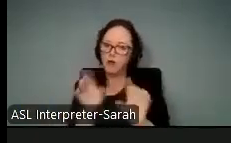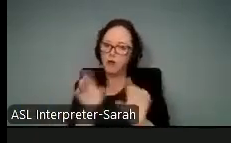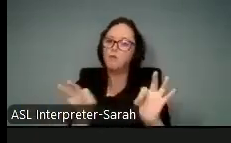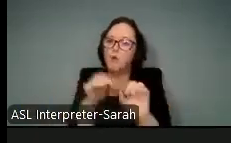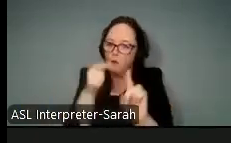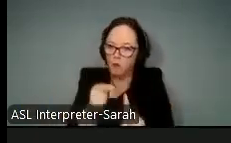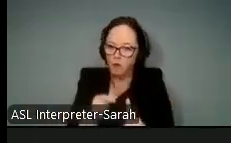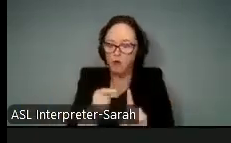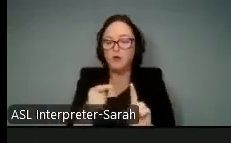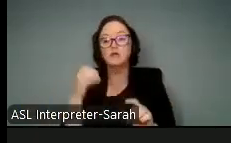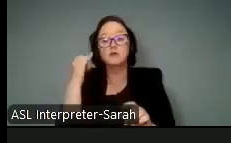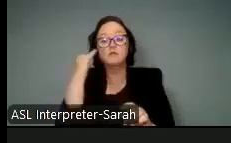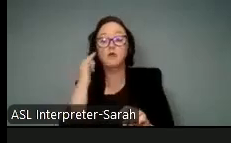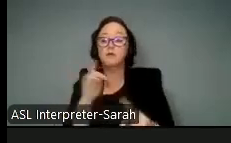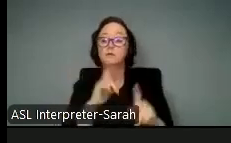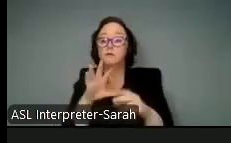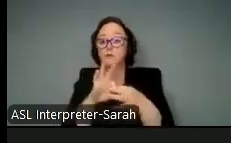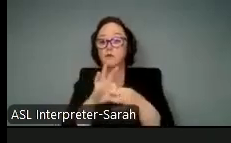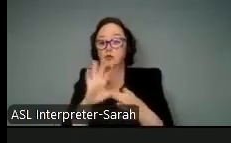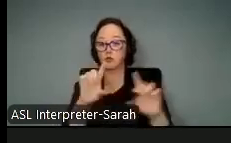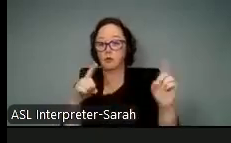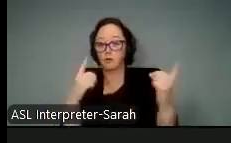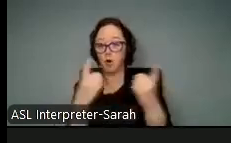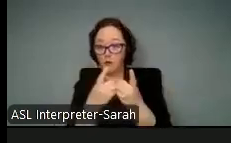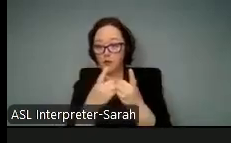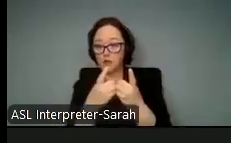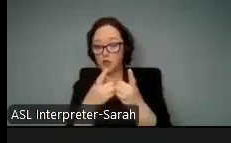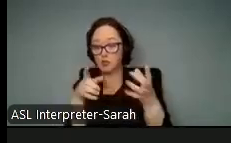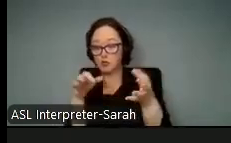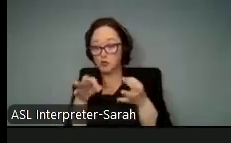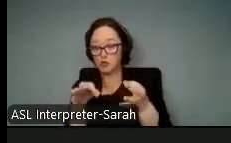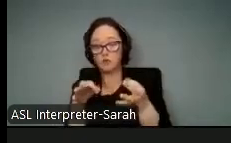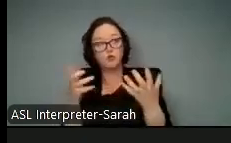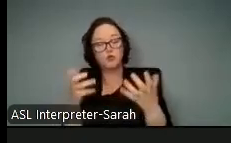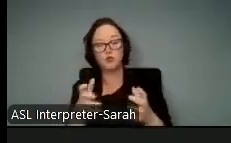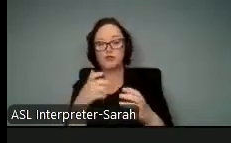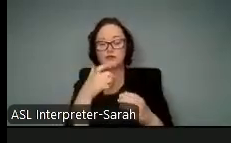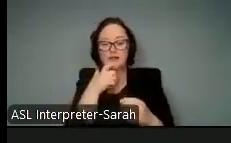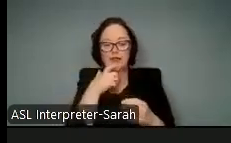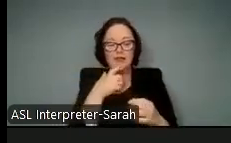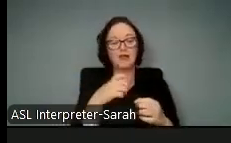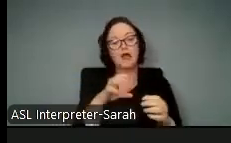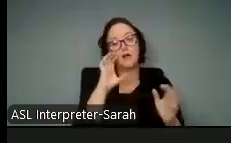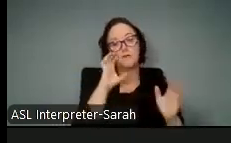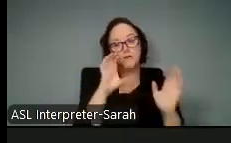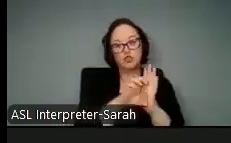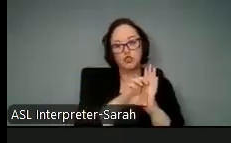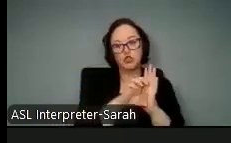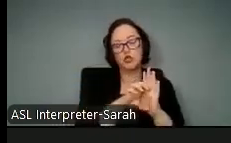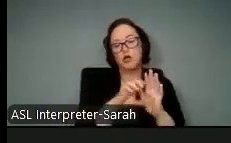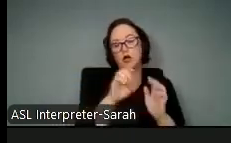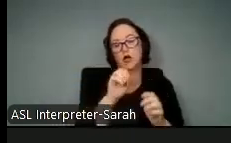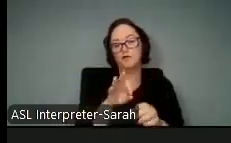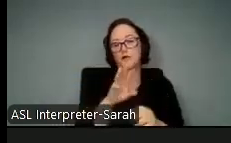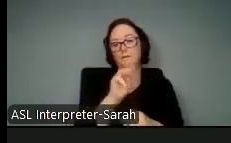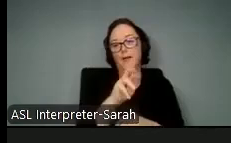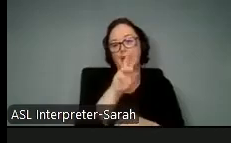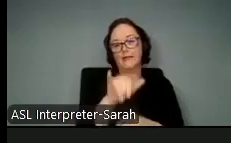you don't have... you don't want to say, "A picture of Mandy, the director of the department," you want to say what Mandy looks like,